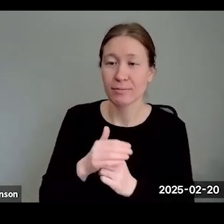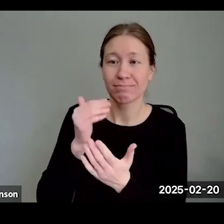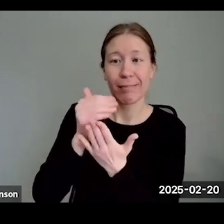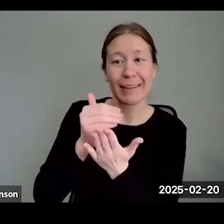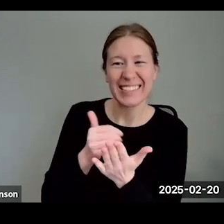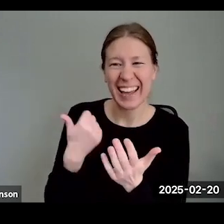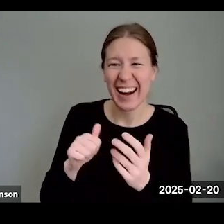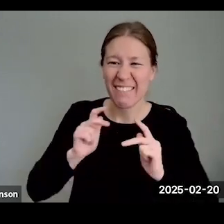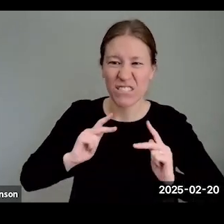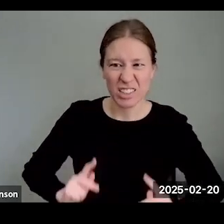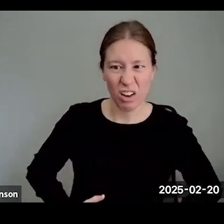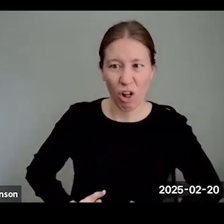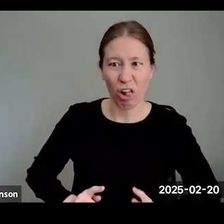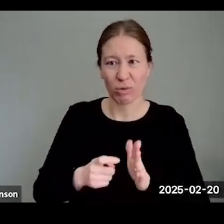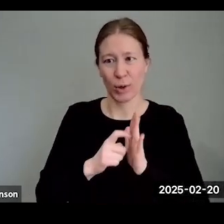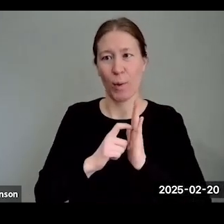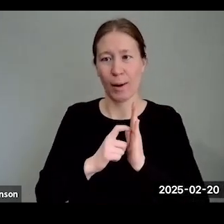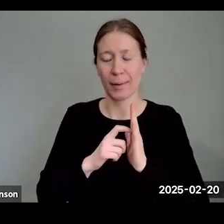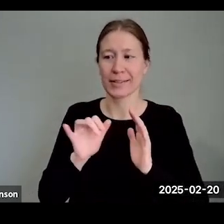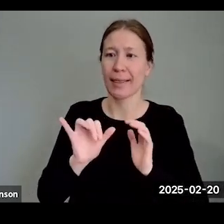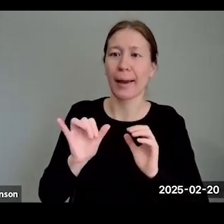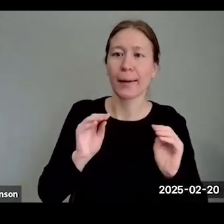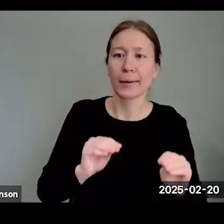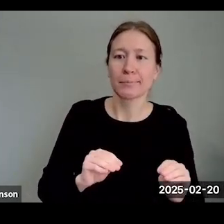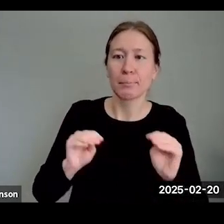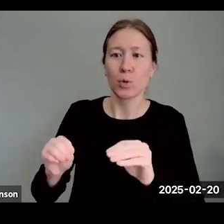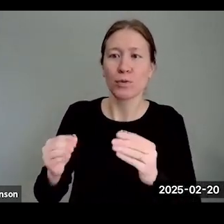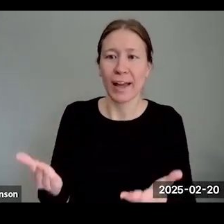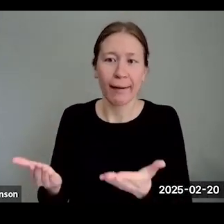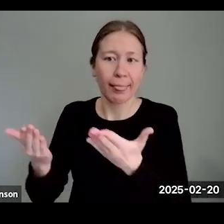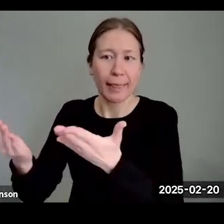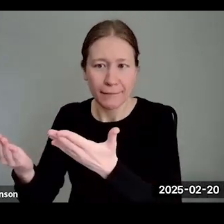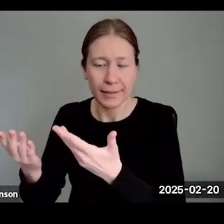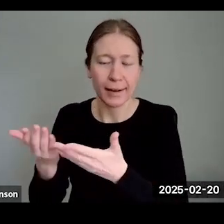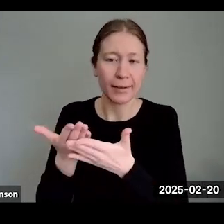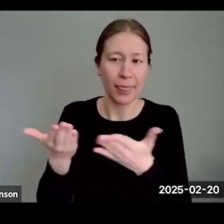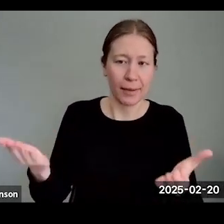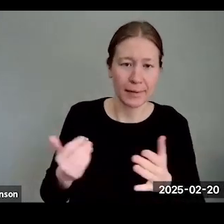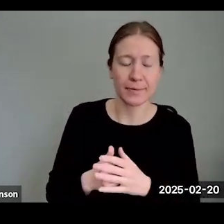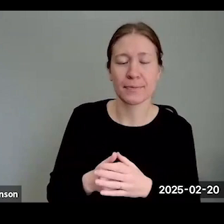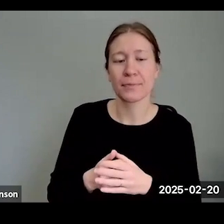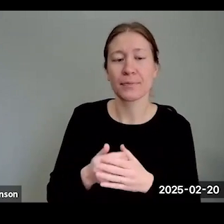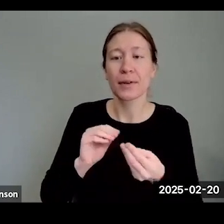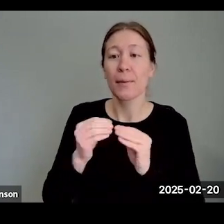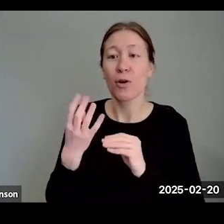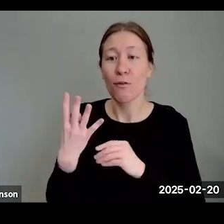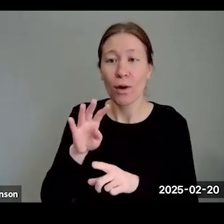like if you need to move or transport items. Number four, any environmental factors.